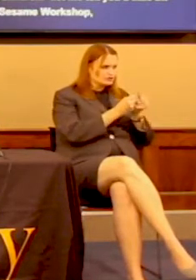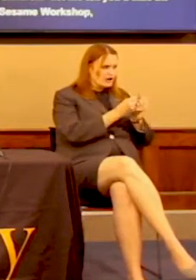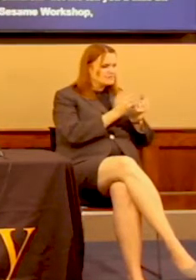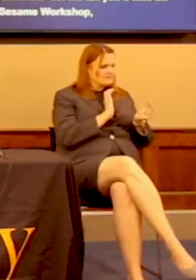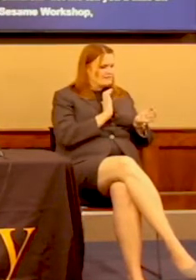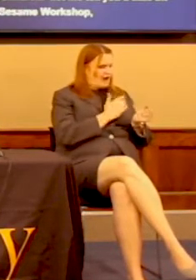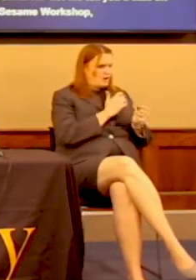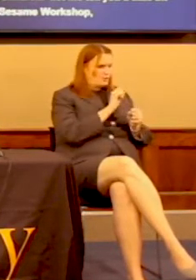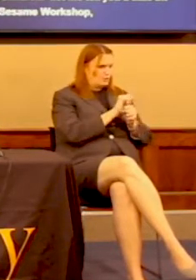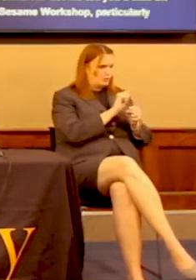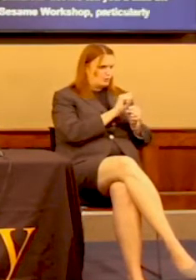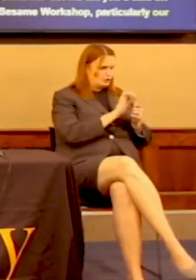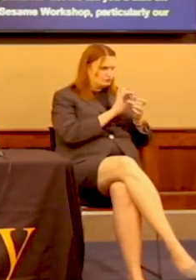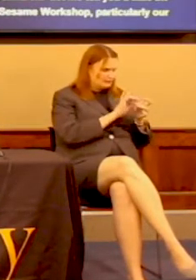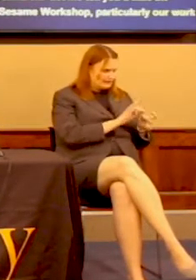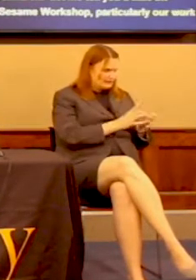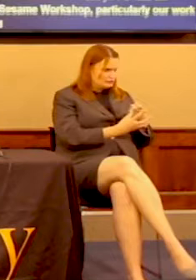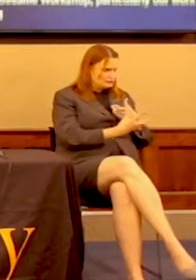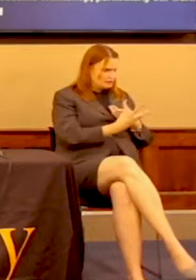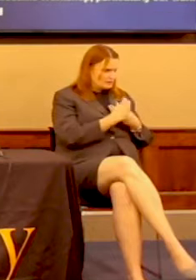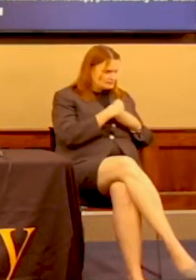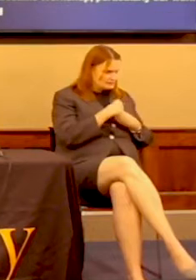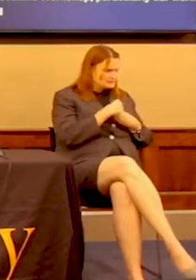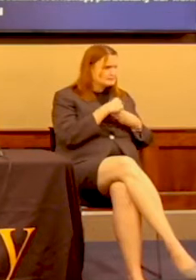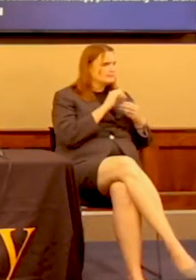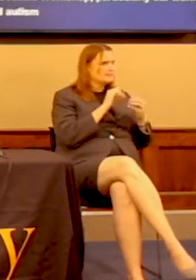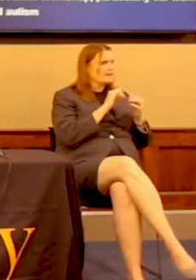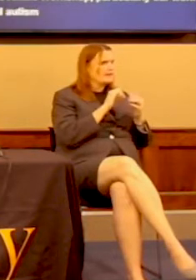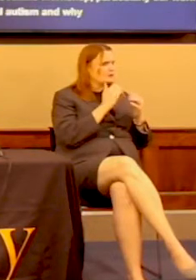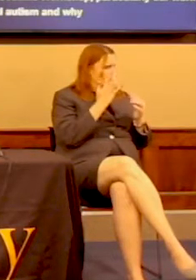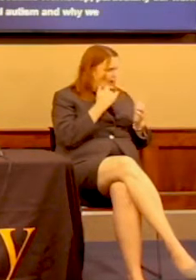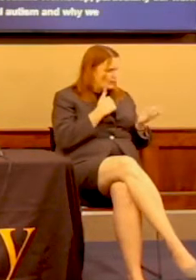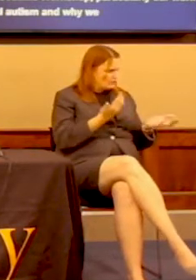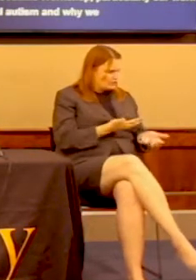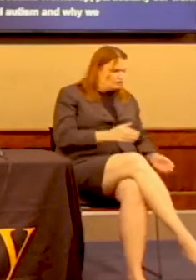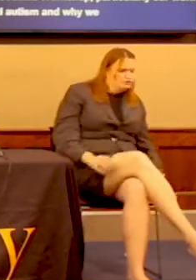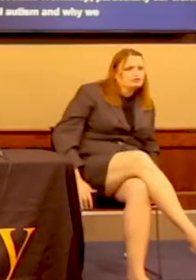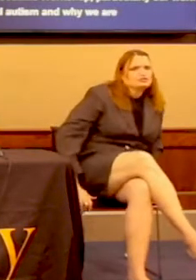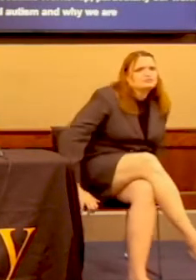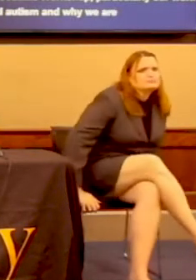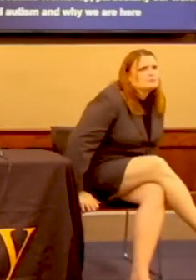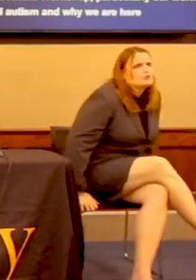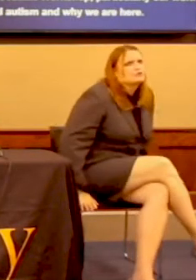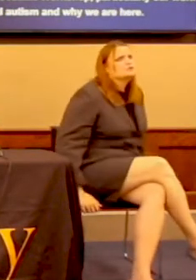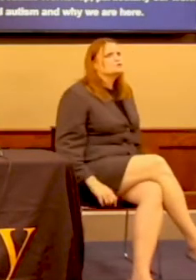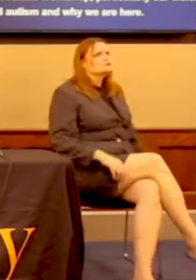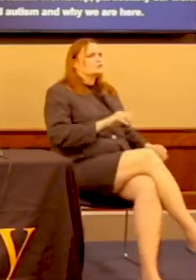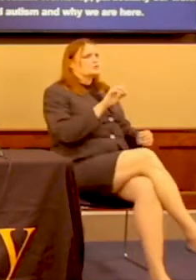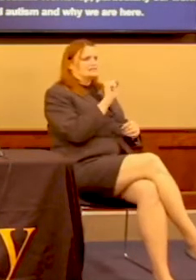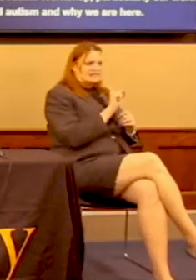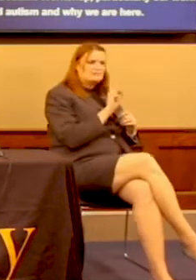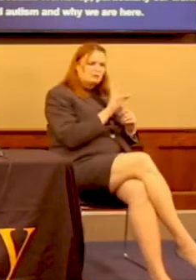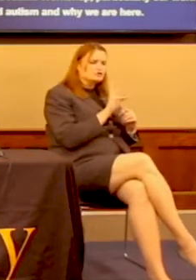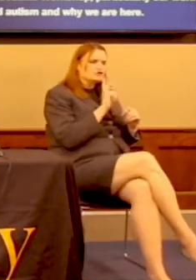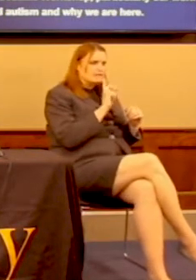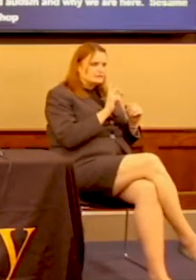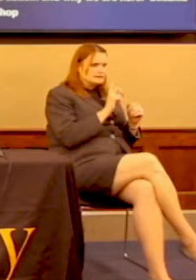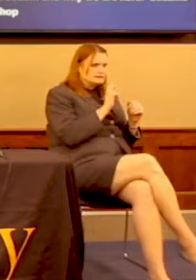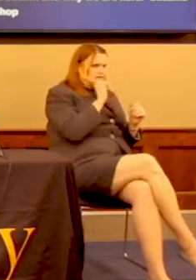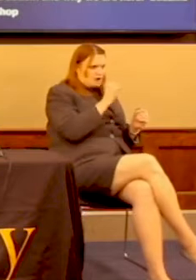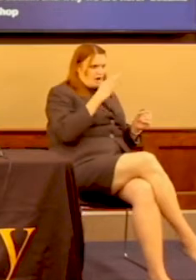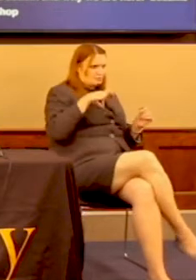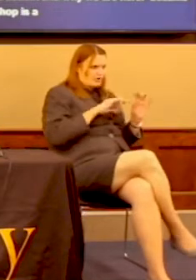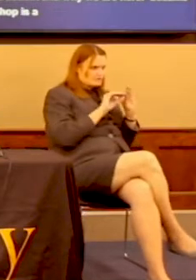and why we are here Sesame Workshop is a